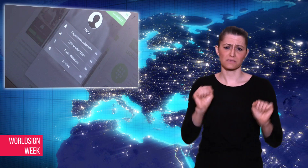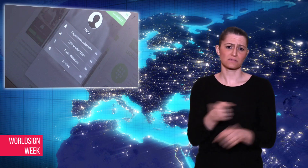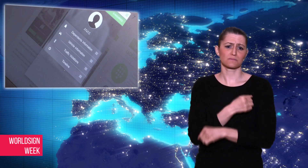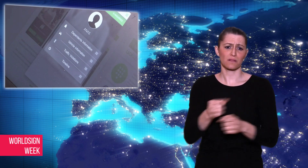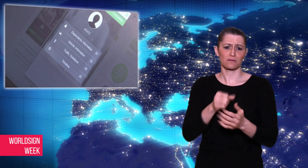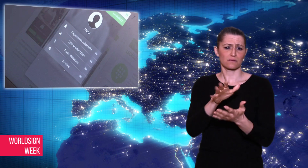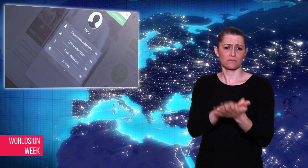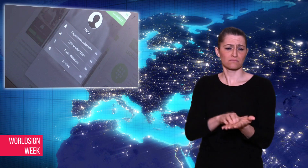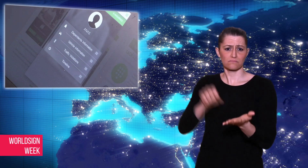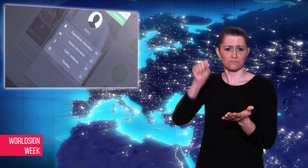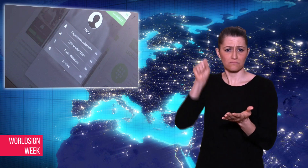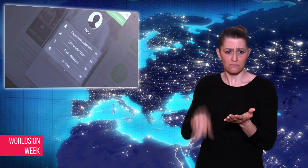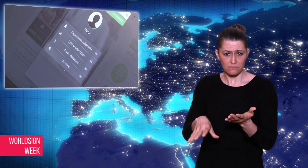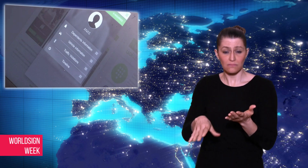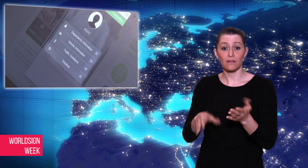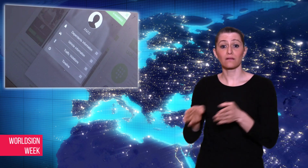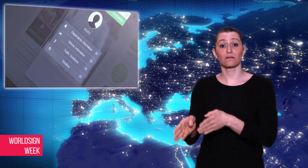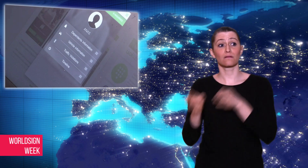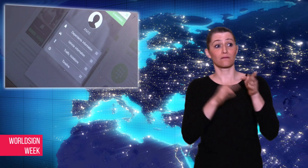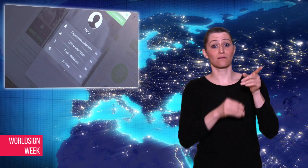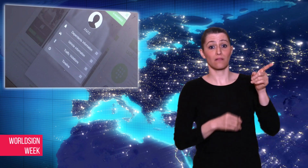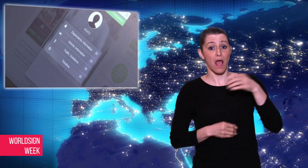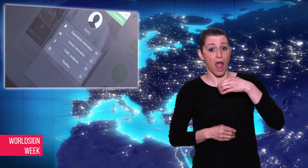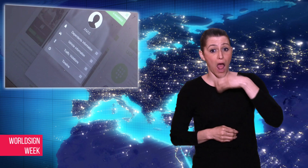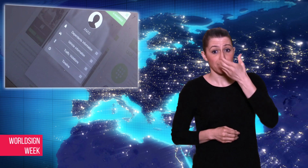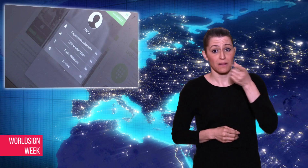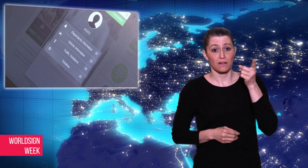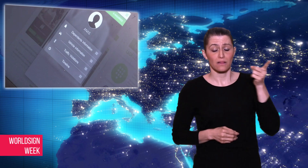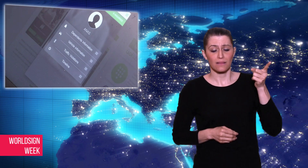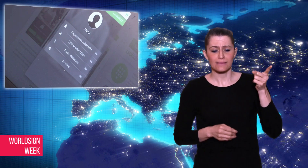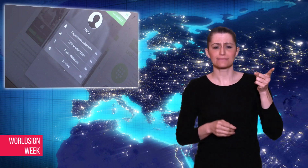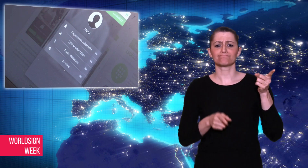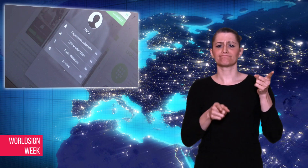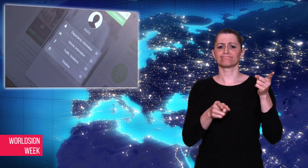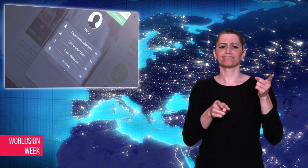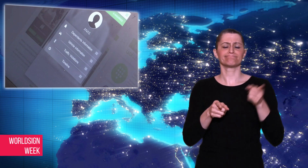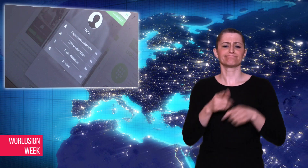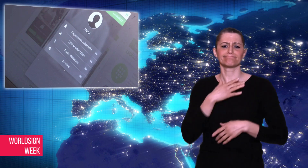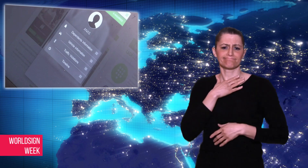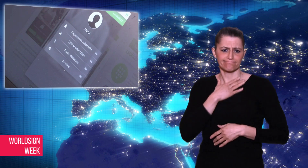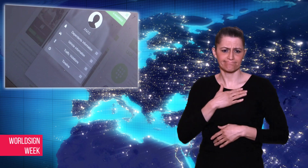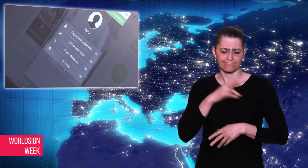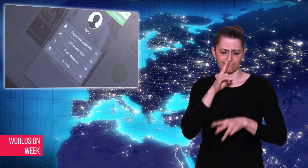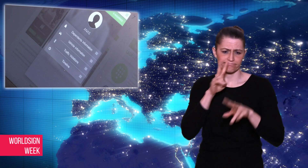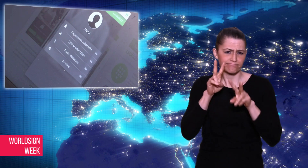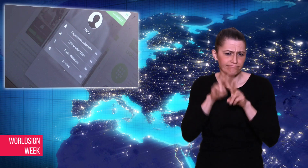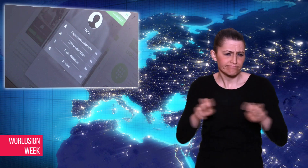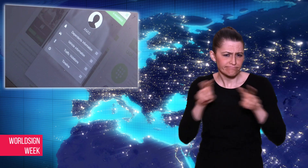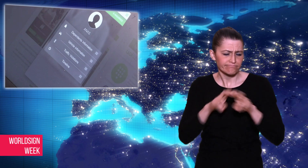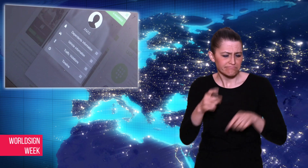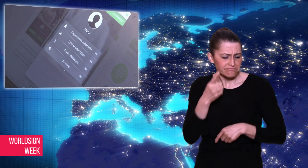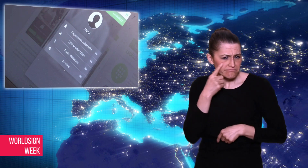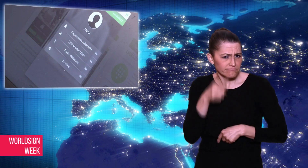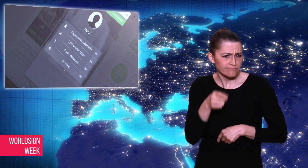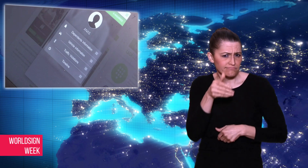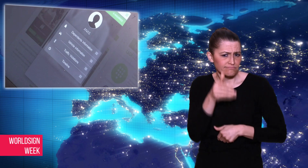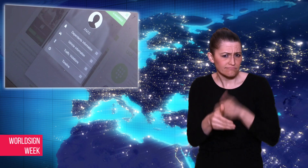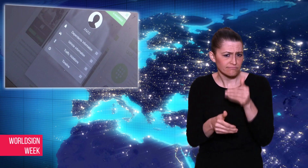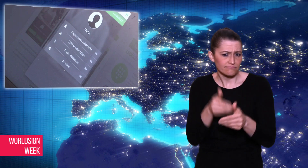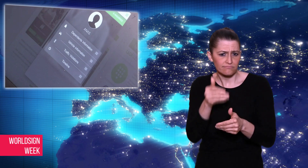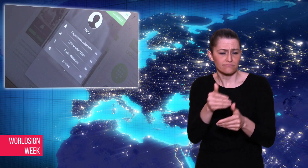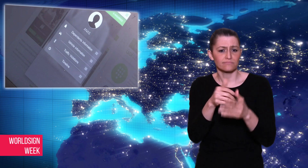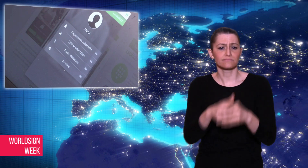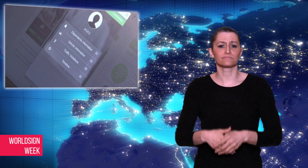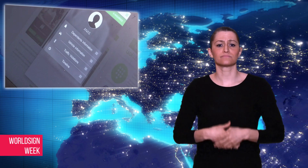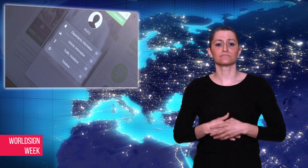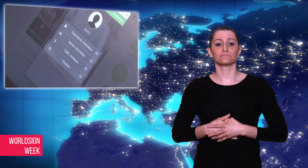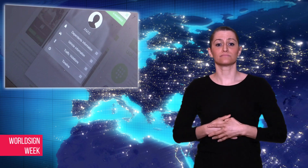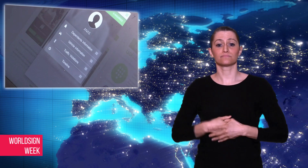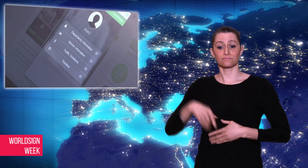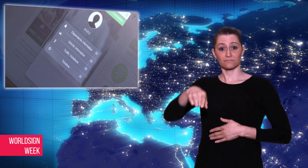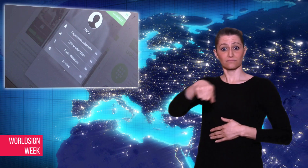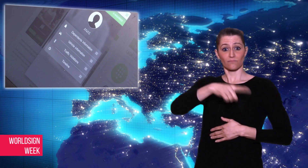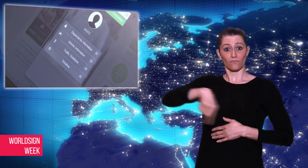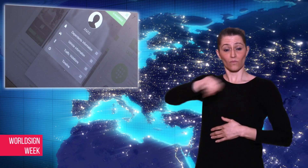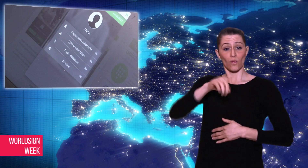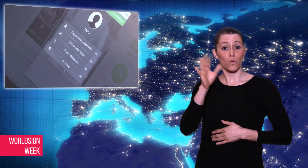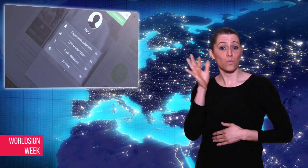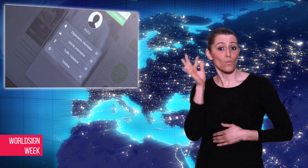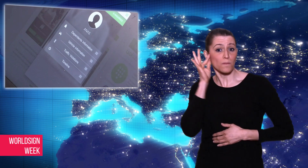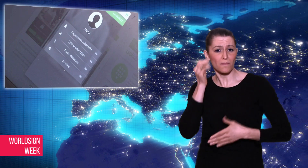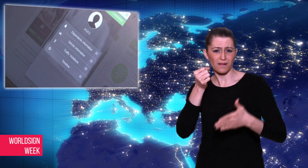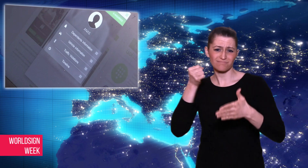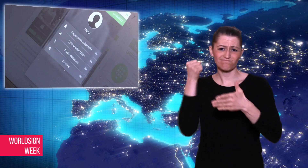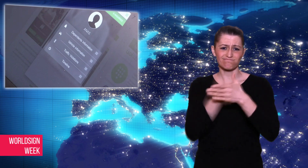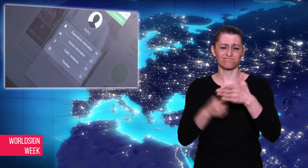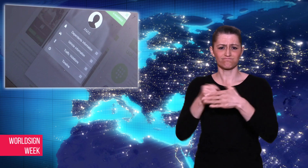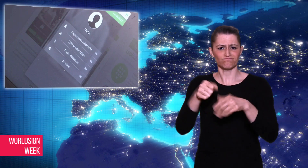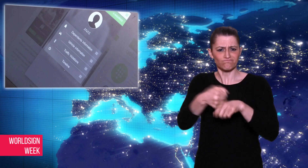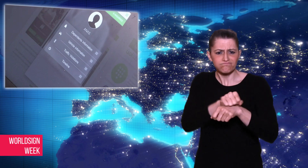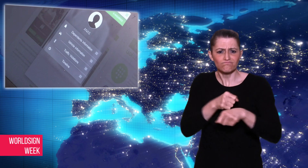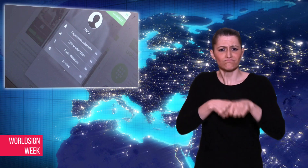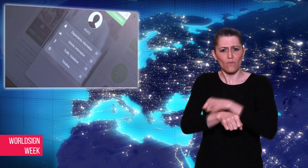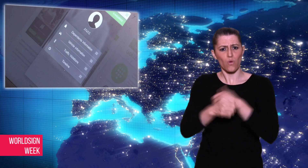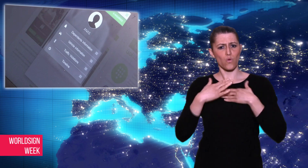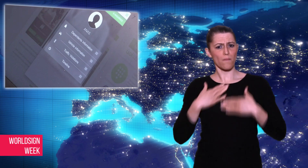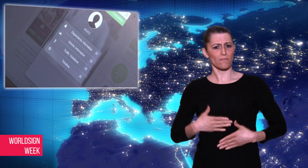terms of service, and Apple is still investigating the matter.